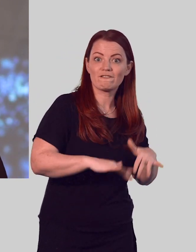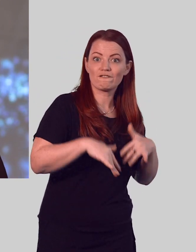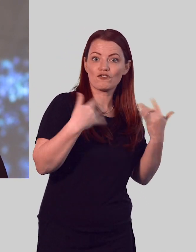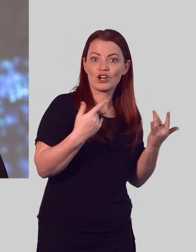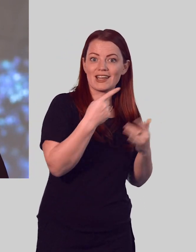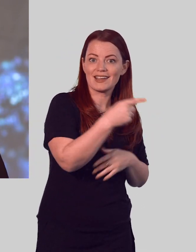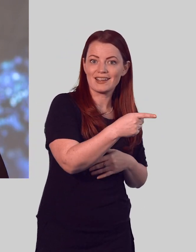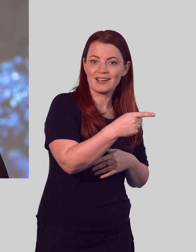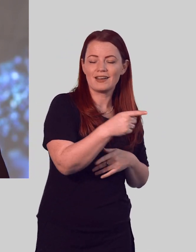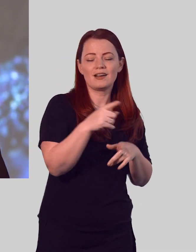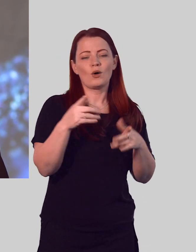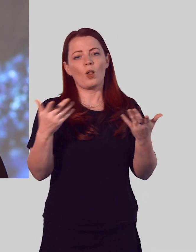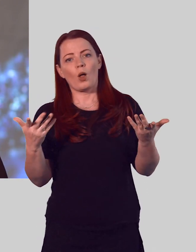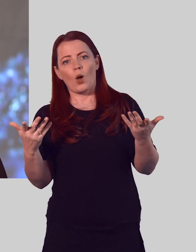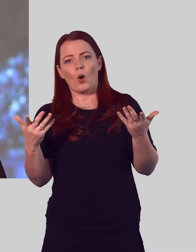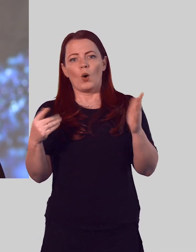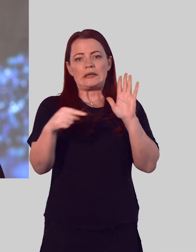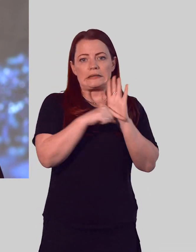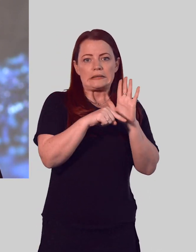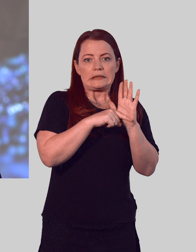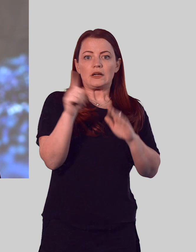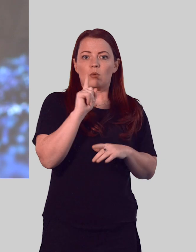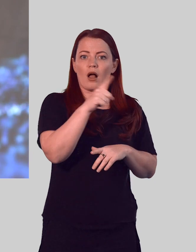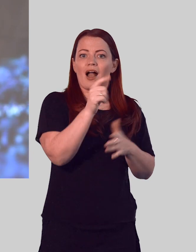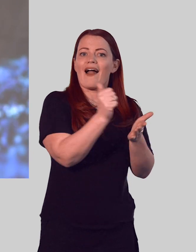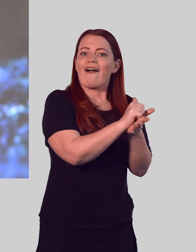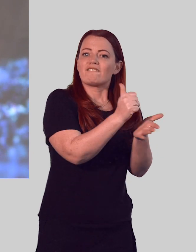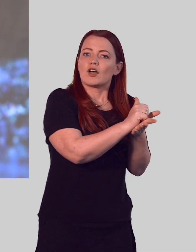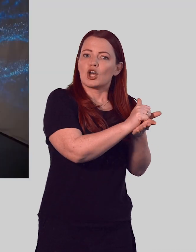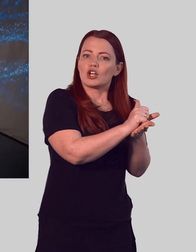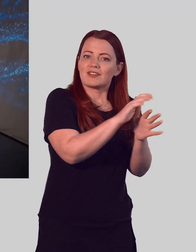disadvantage of YouTube is the adverts at the beginning of a video.